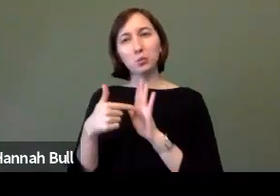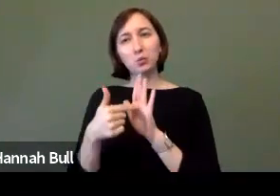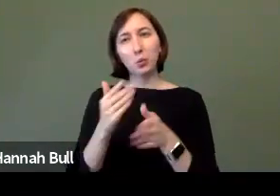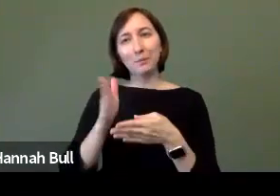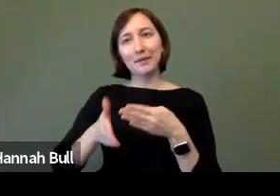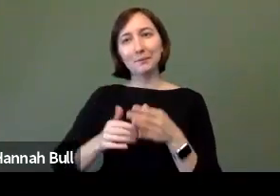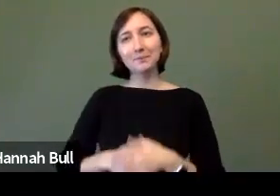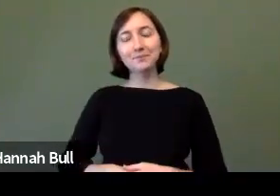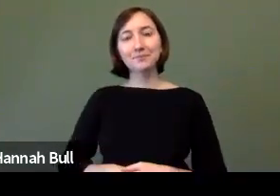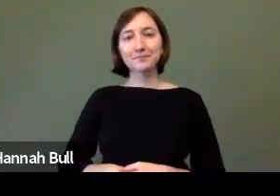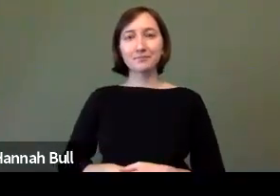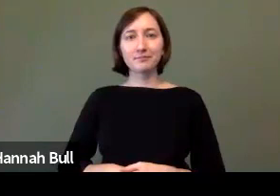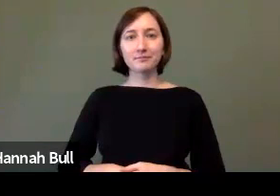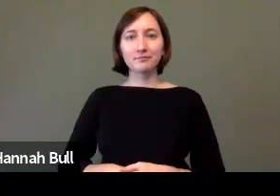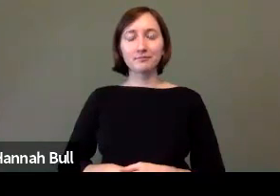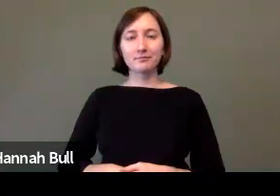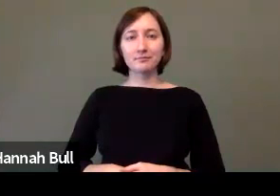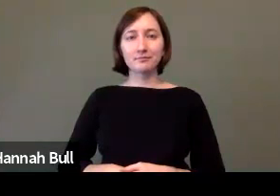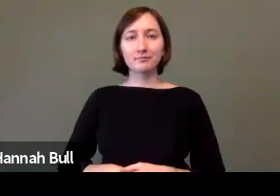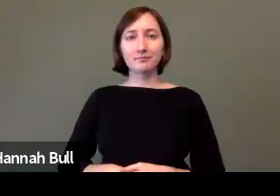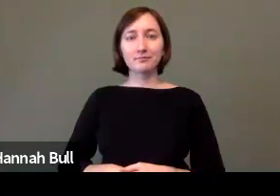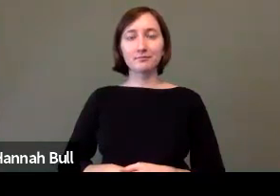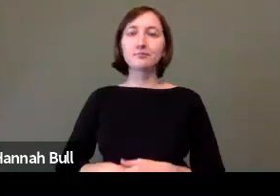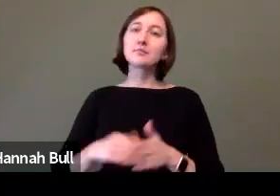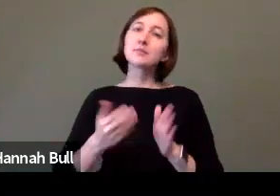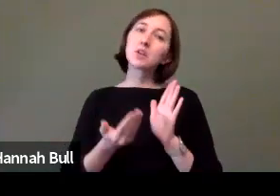So, refocusing things towards gratitude.